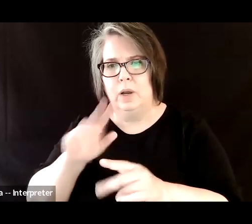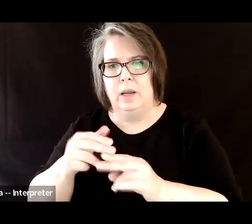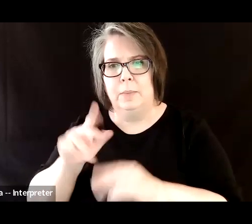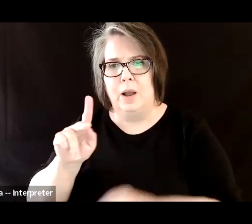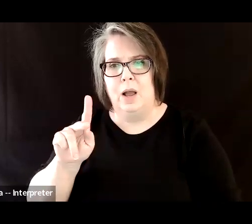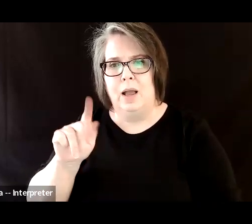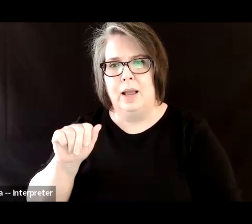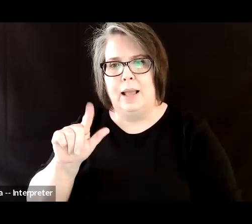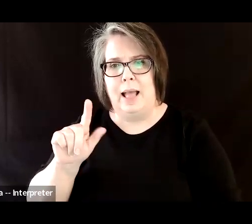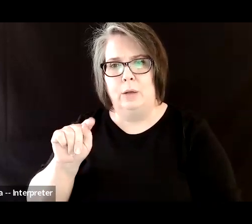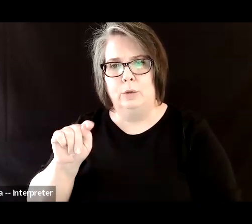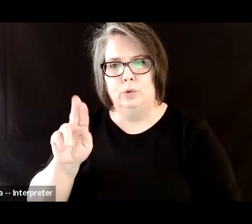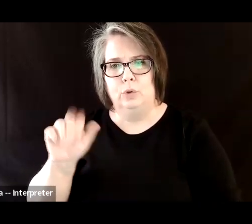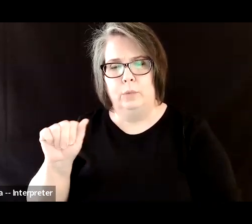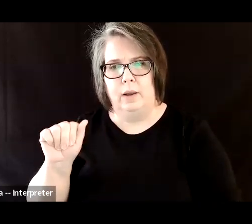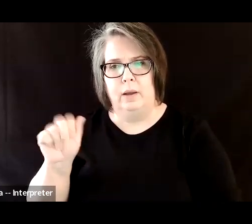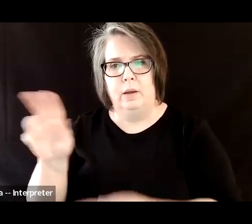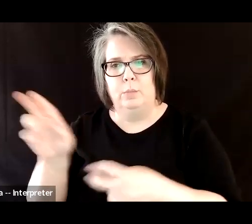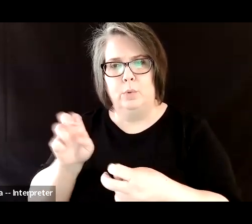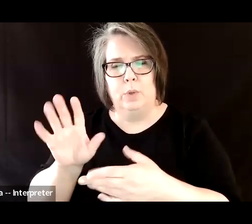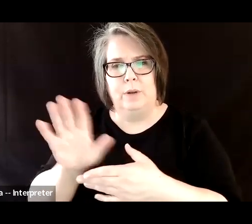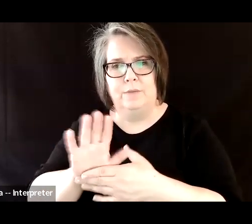video with auto caption and you can edit.